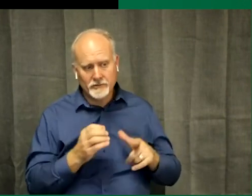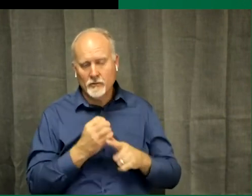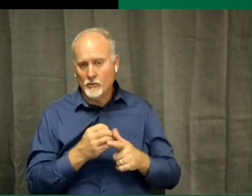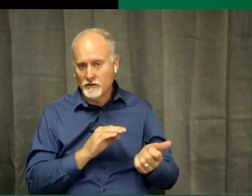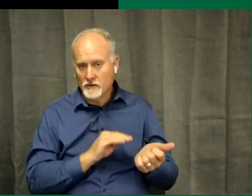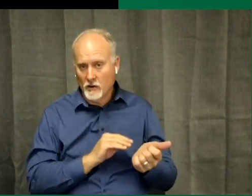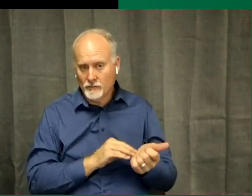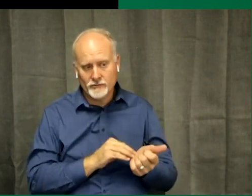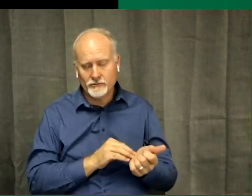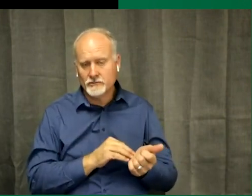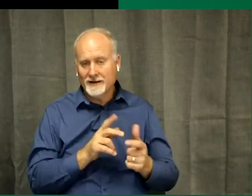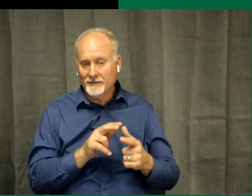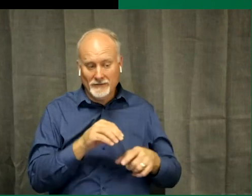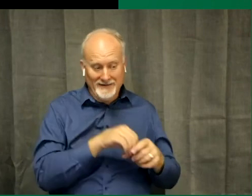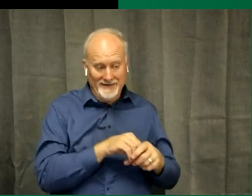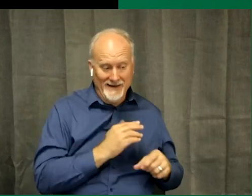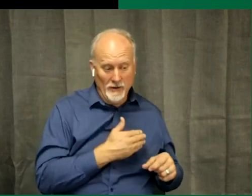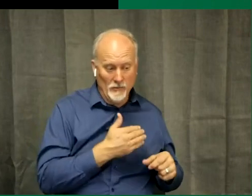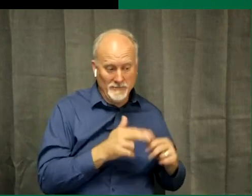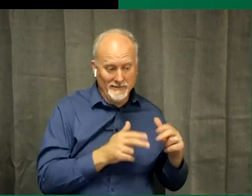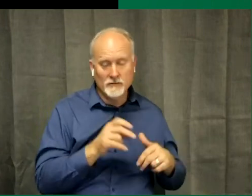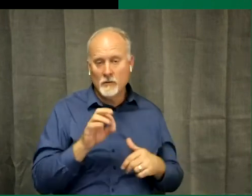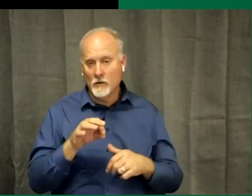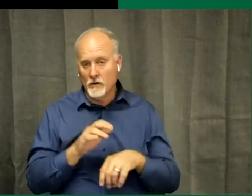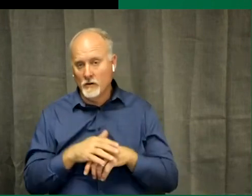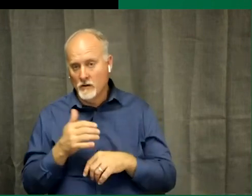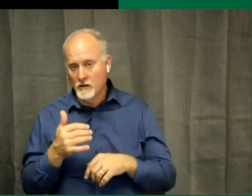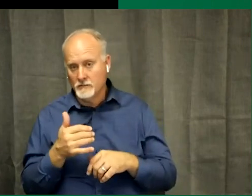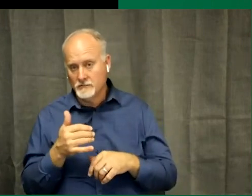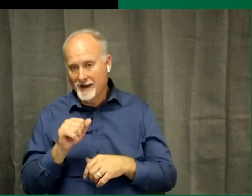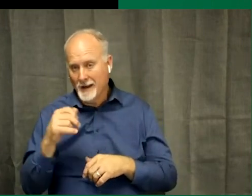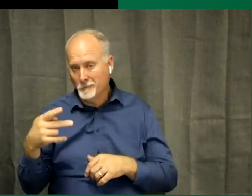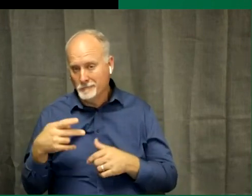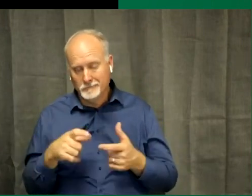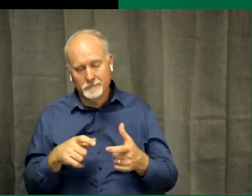or virtual or you could be reported to us as a potential exposure contact and we reach out to